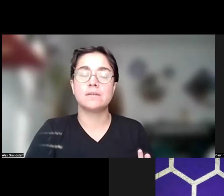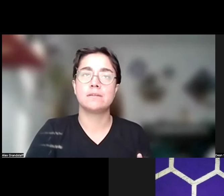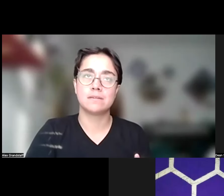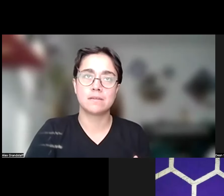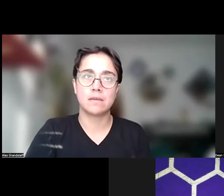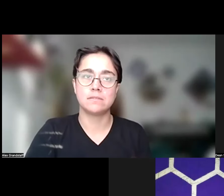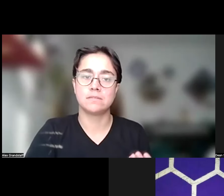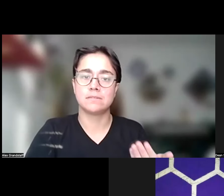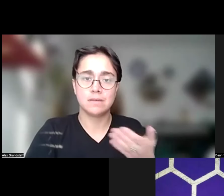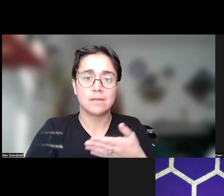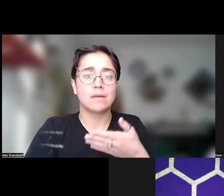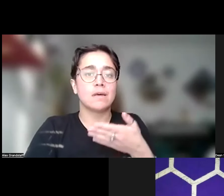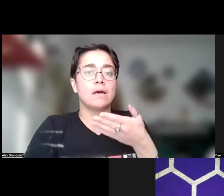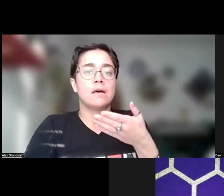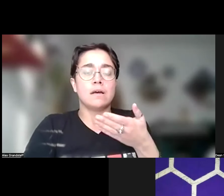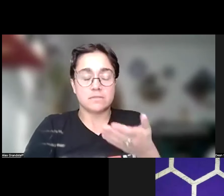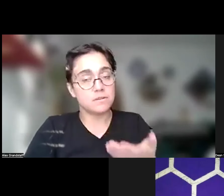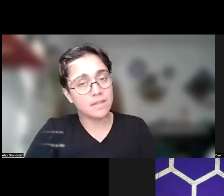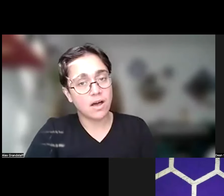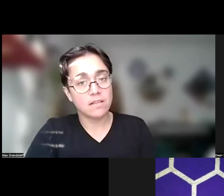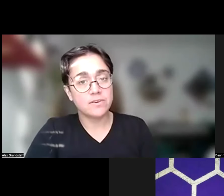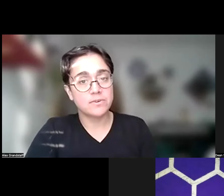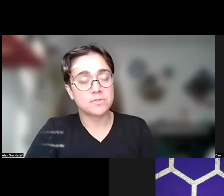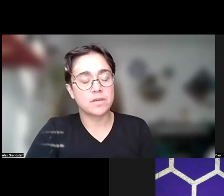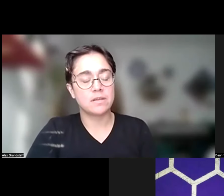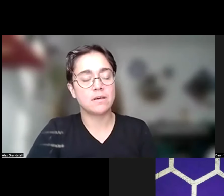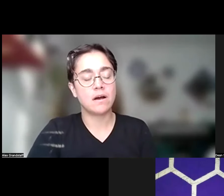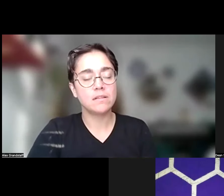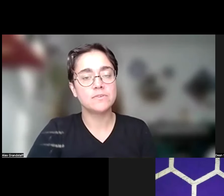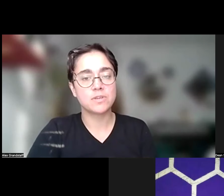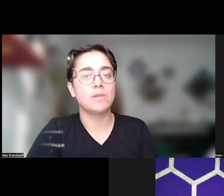around autism and ADHD, as well as transfer rates